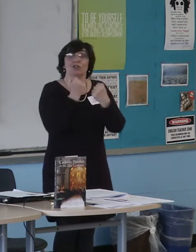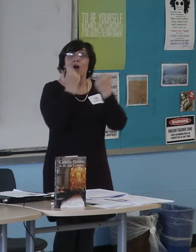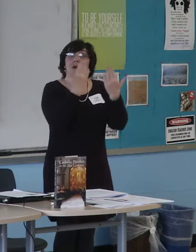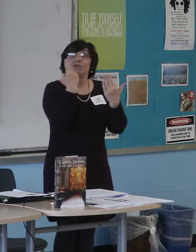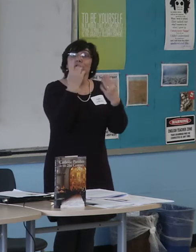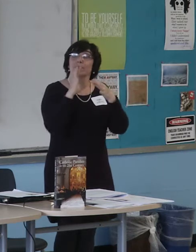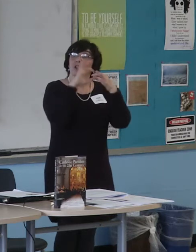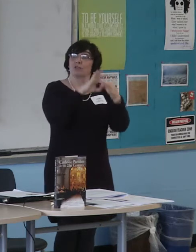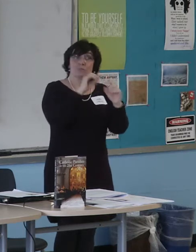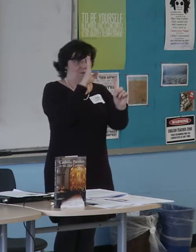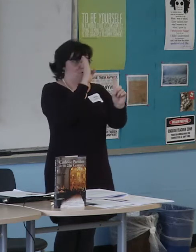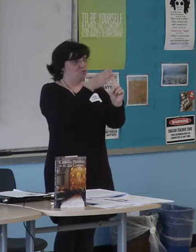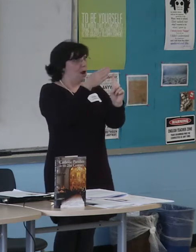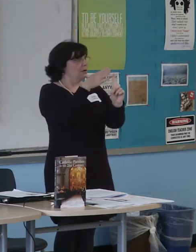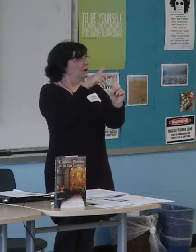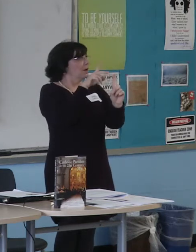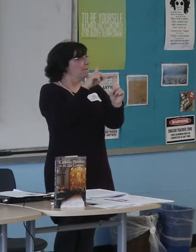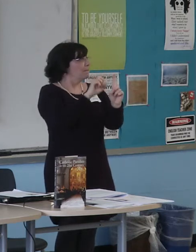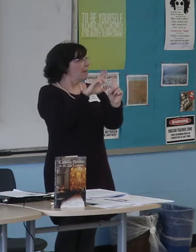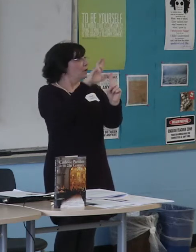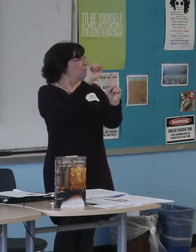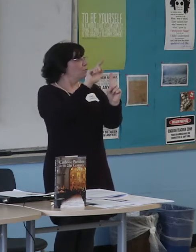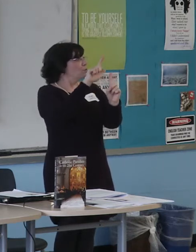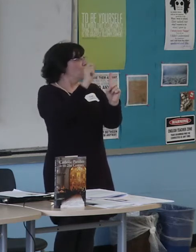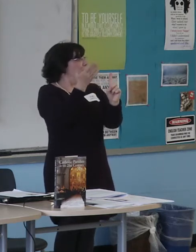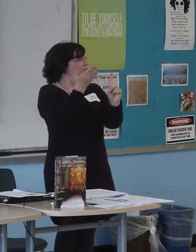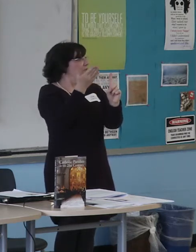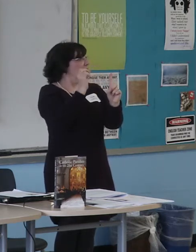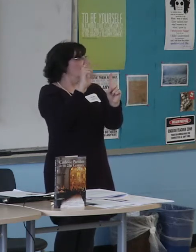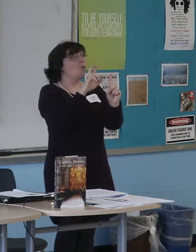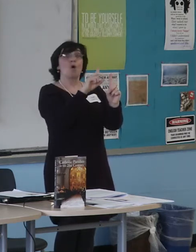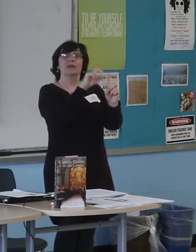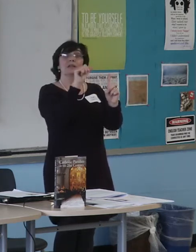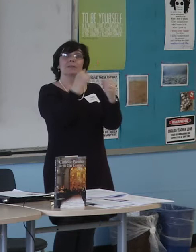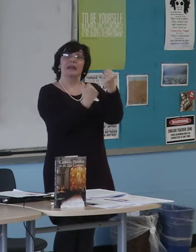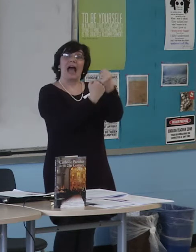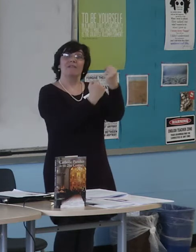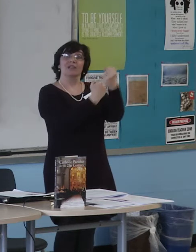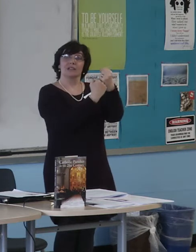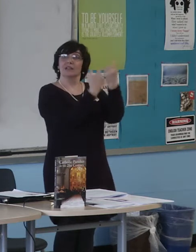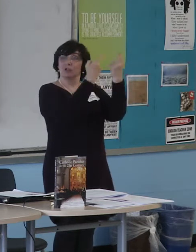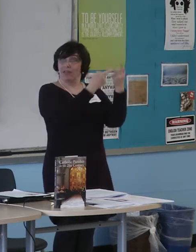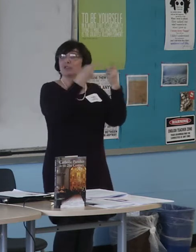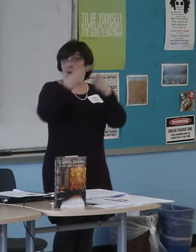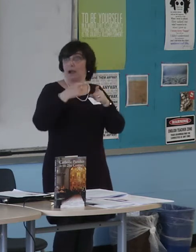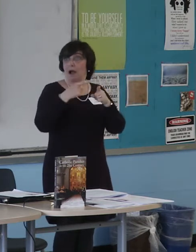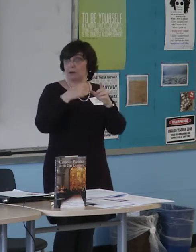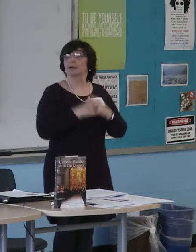terms of direct pastoral services or disability advocacy that's going on,